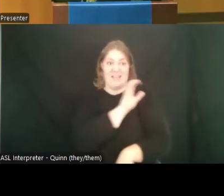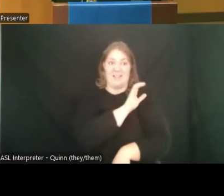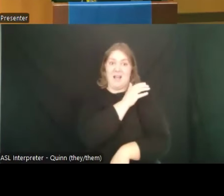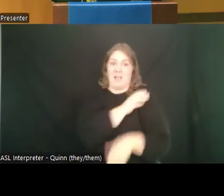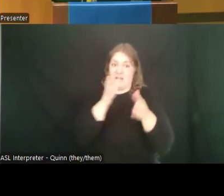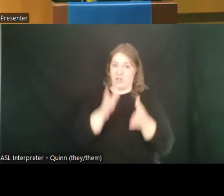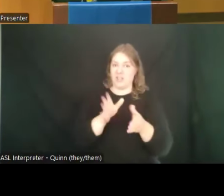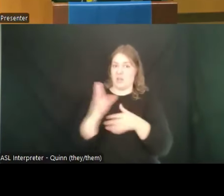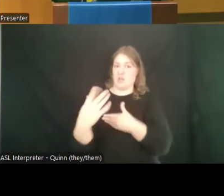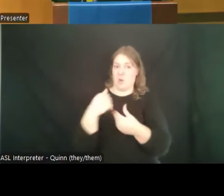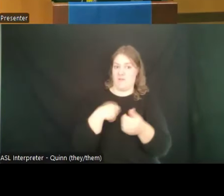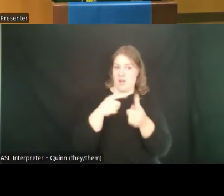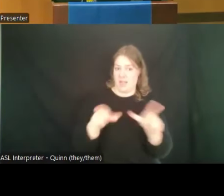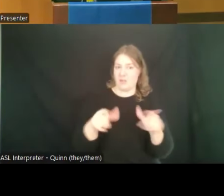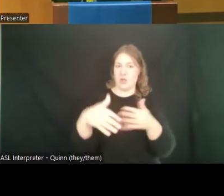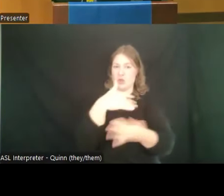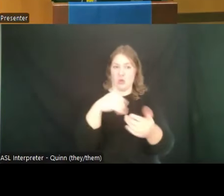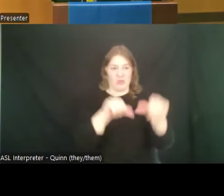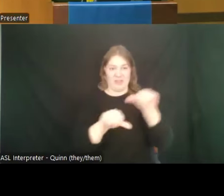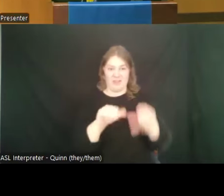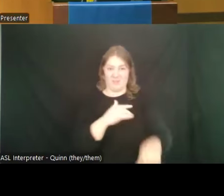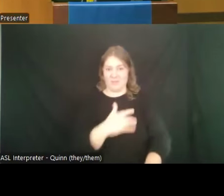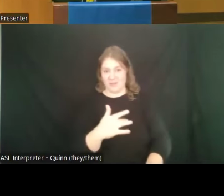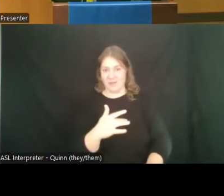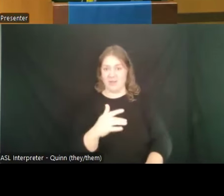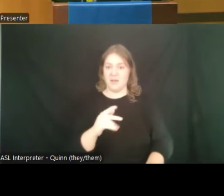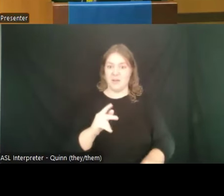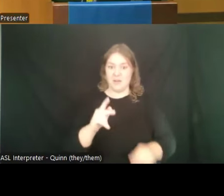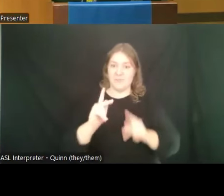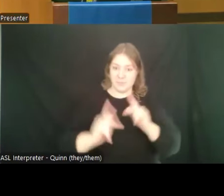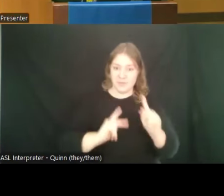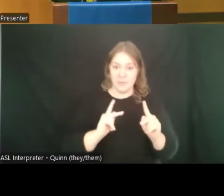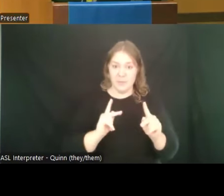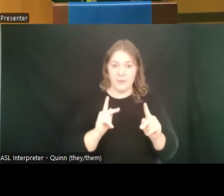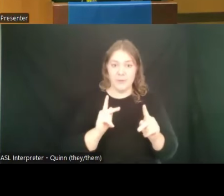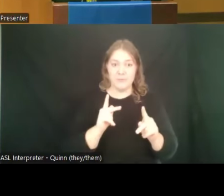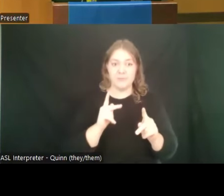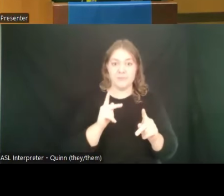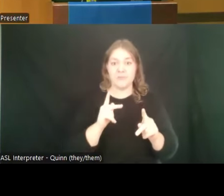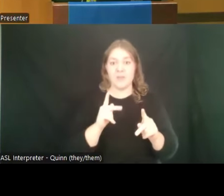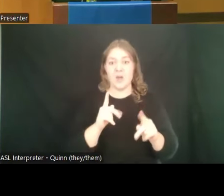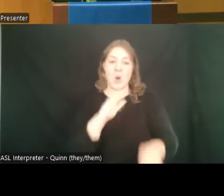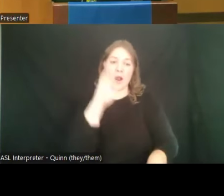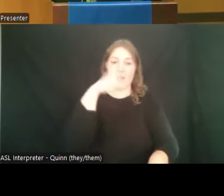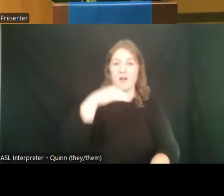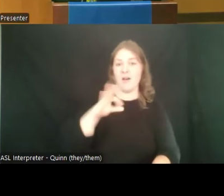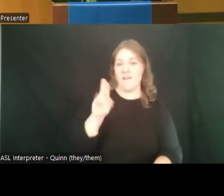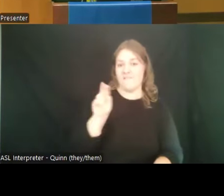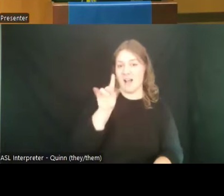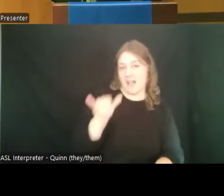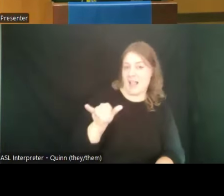social sciences they're typically the people who um were funky and fun in school th those those are